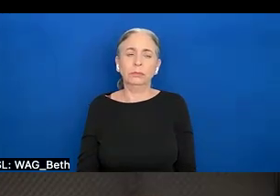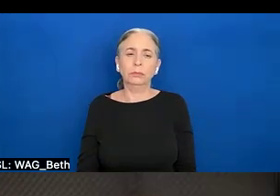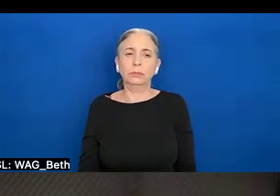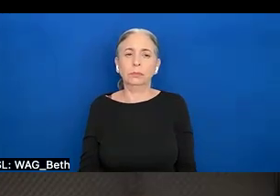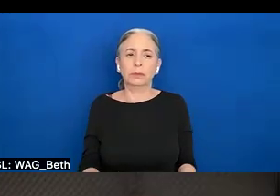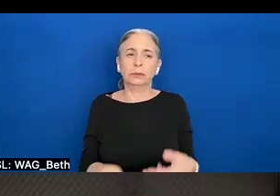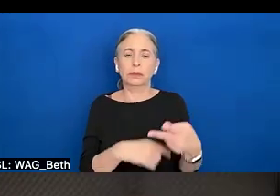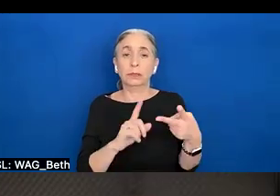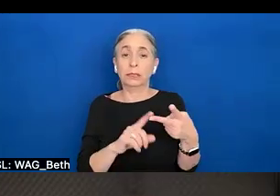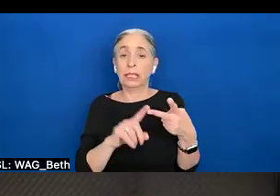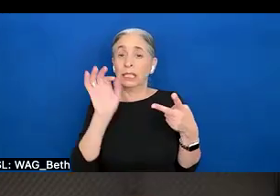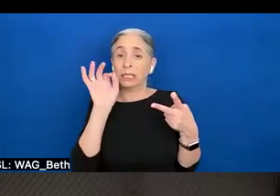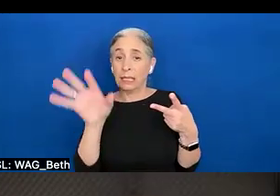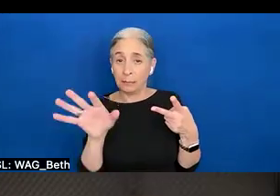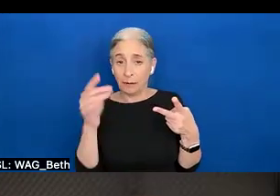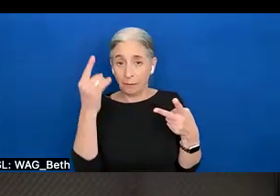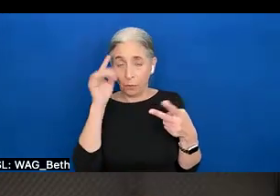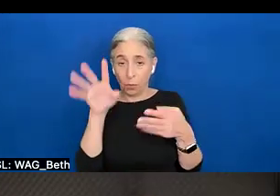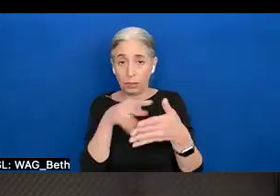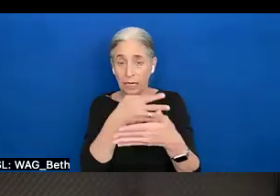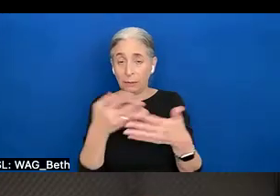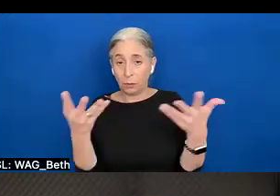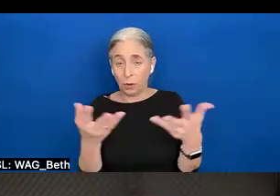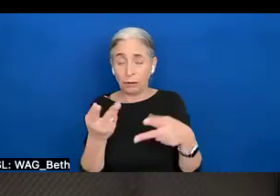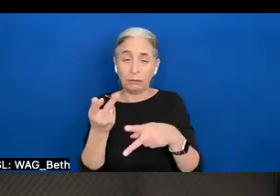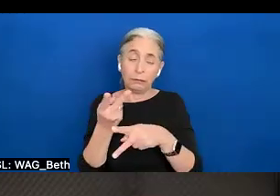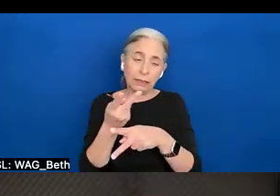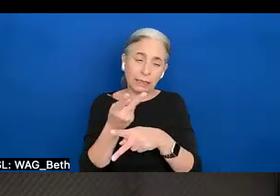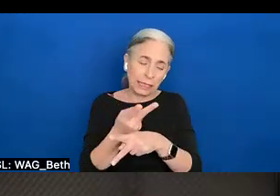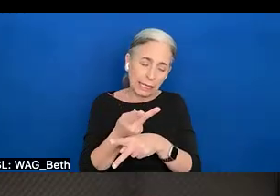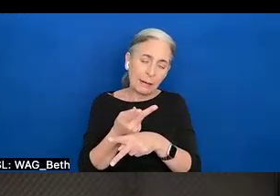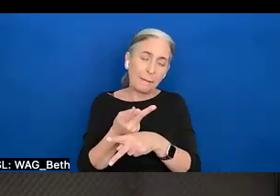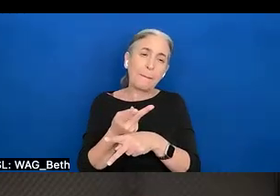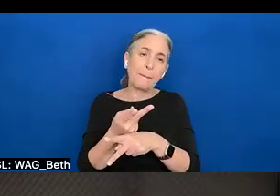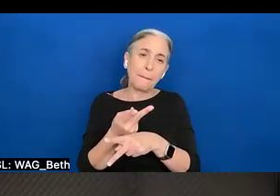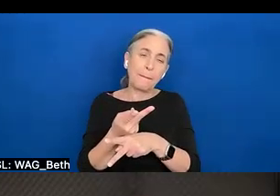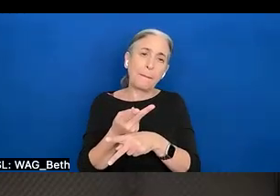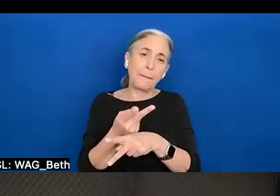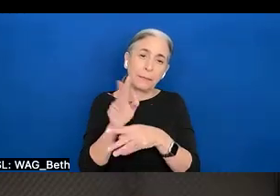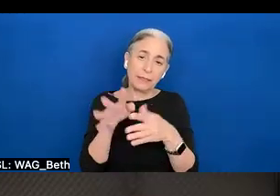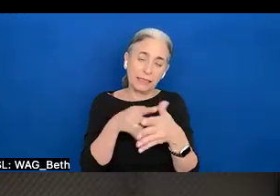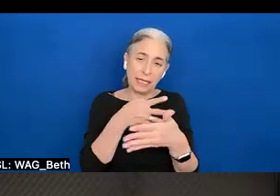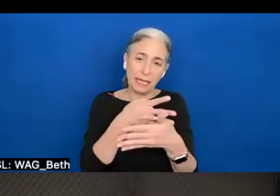The second tip that I can give for table is to keep table regular.